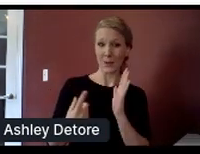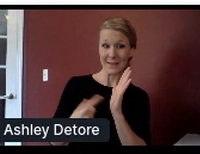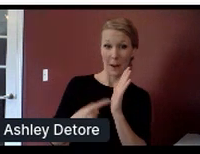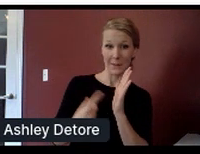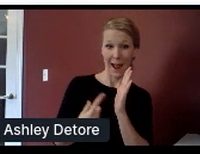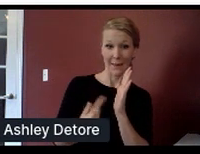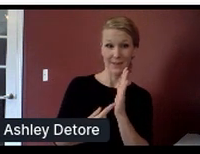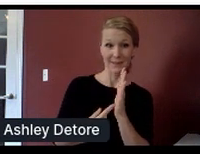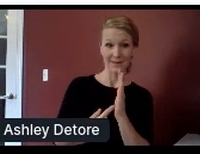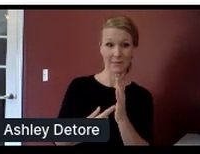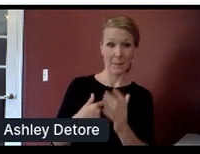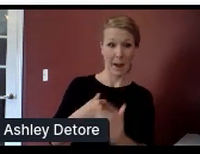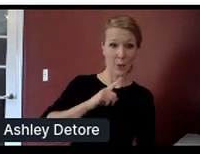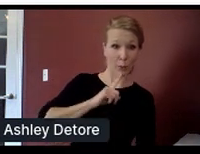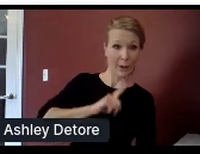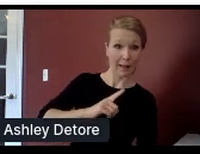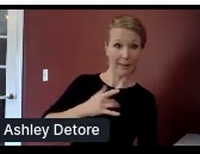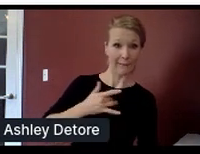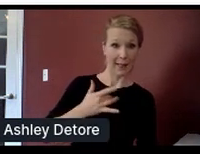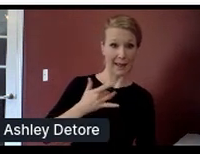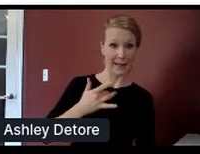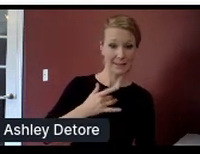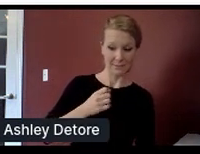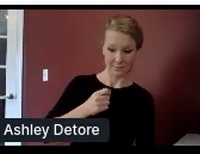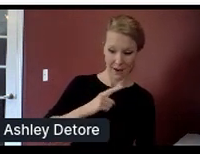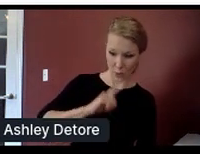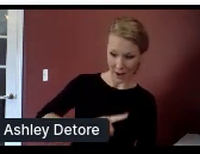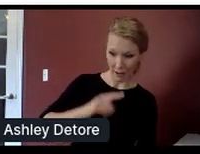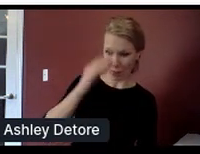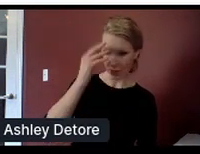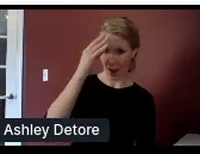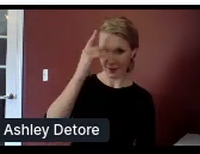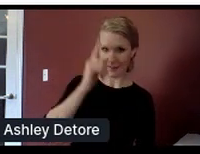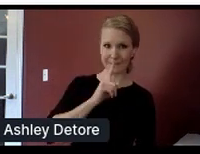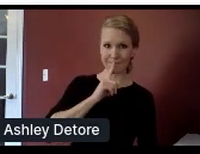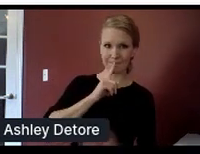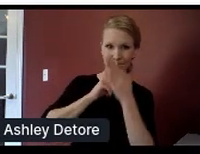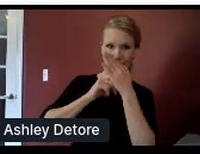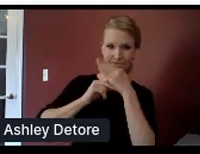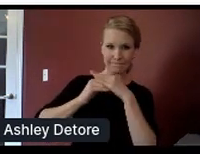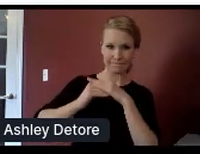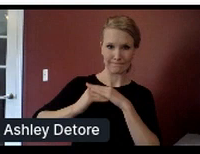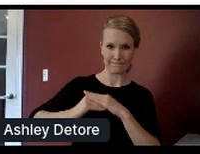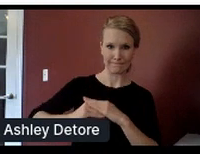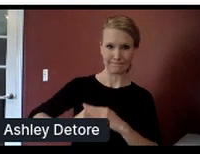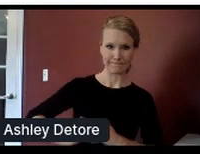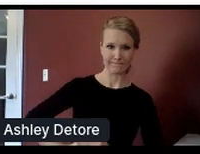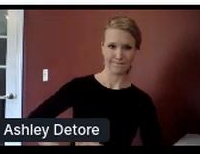or count my words sometimes. When I talk about code switching,